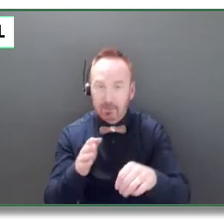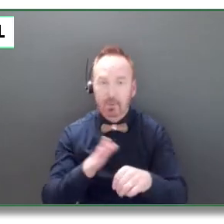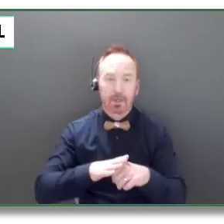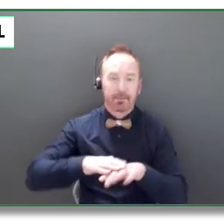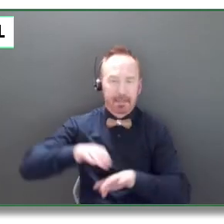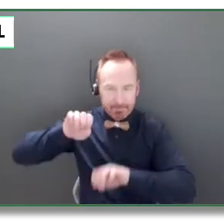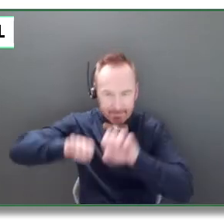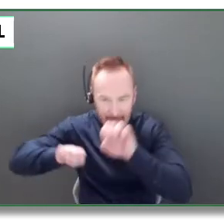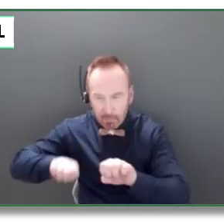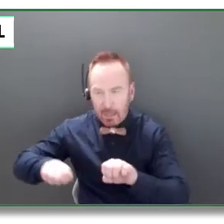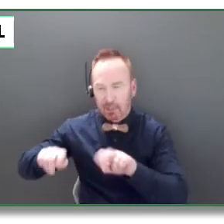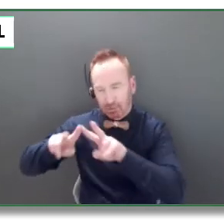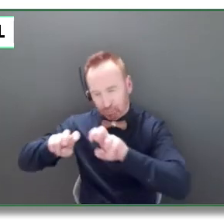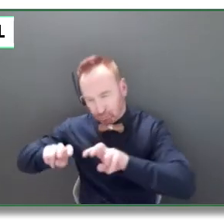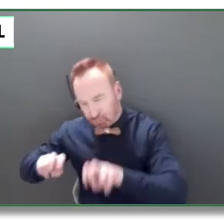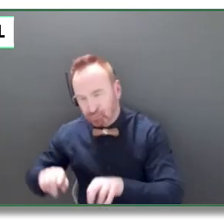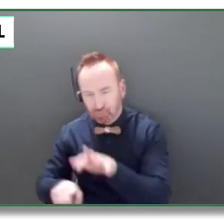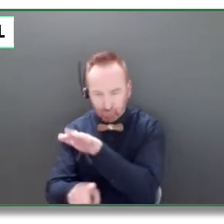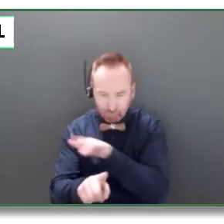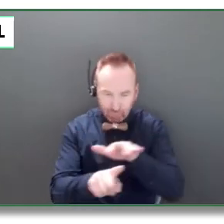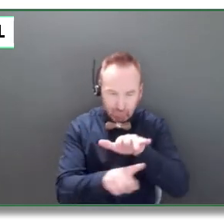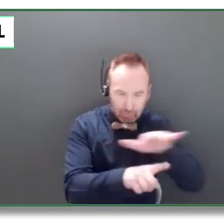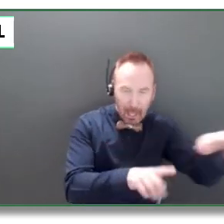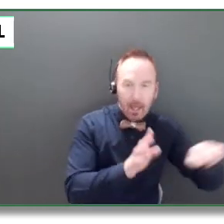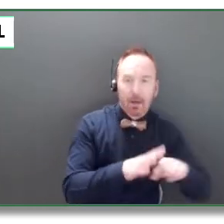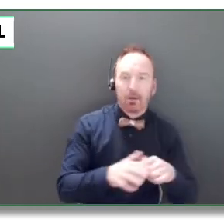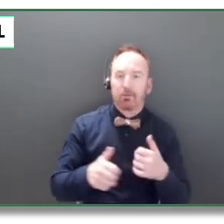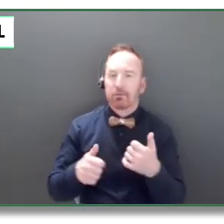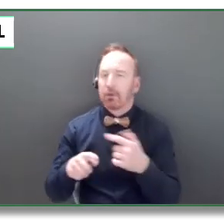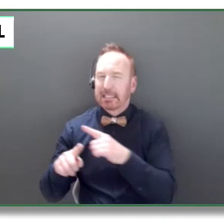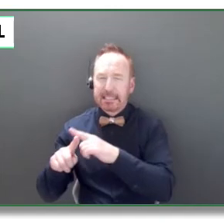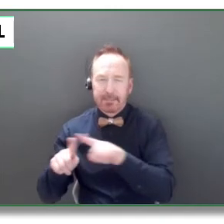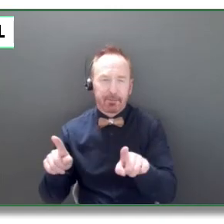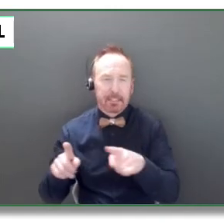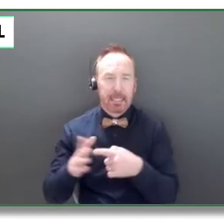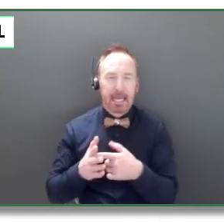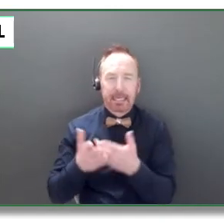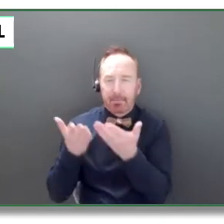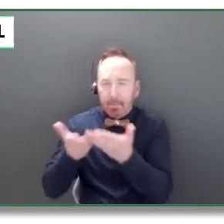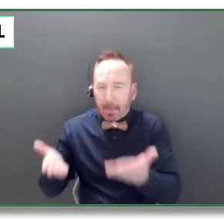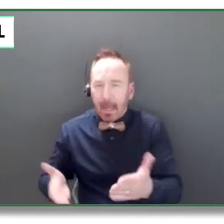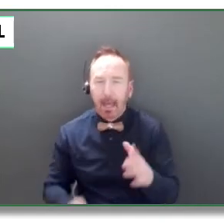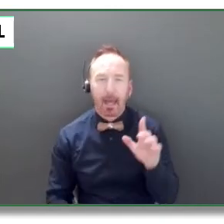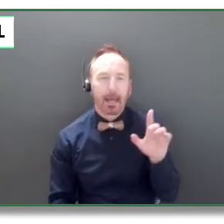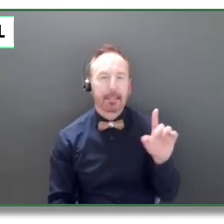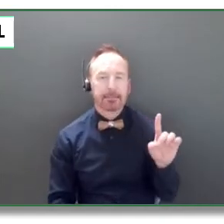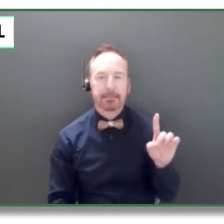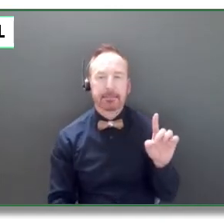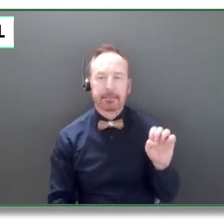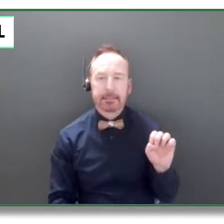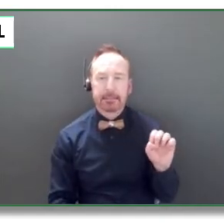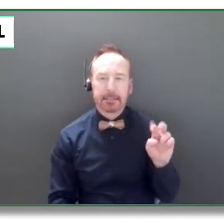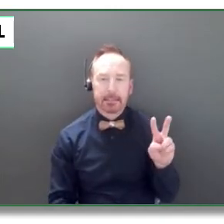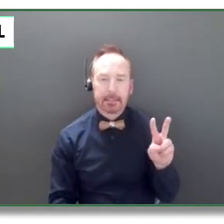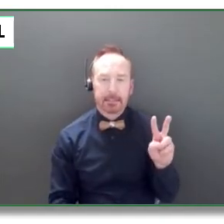tried all the different forms of mobility devices on all the different types of trails and came up with those standards. It was through the Kootenay